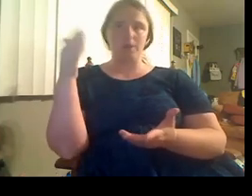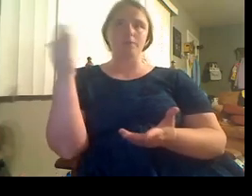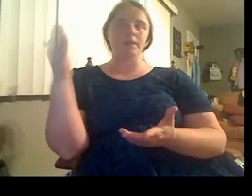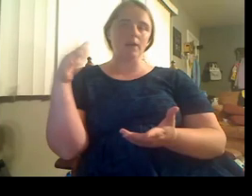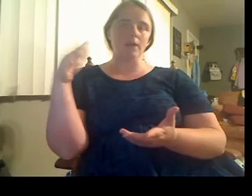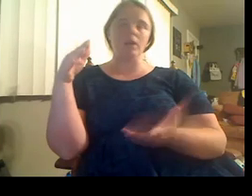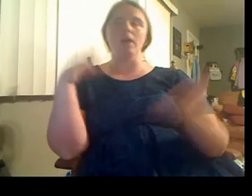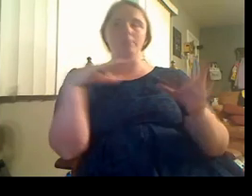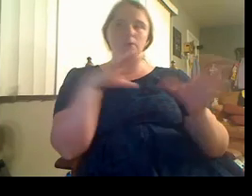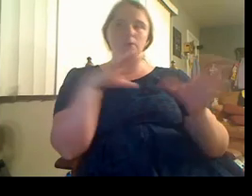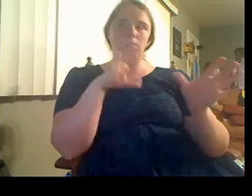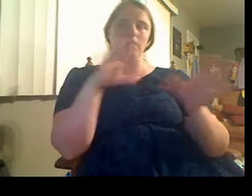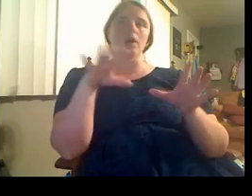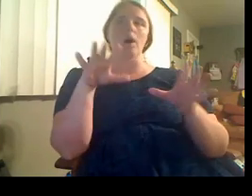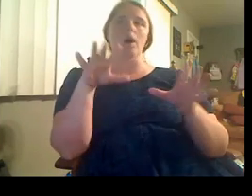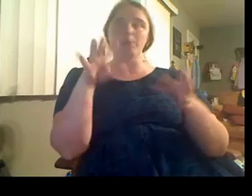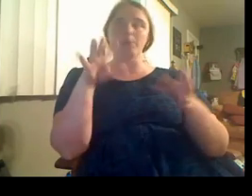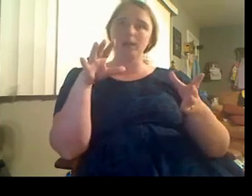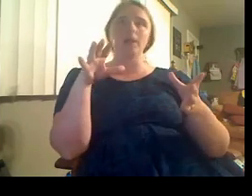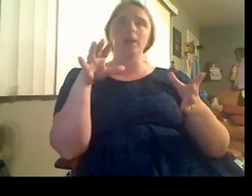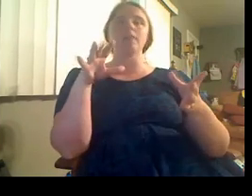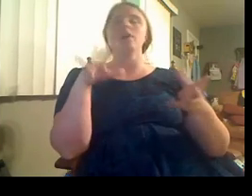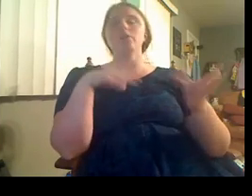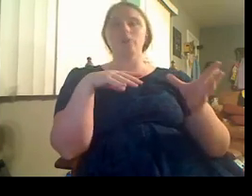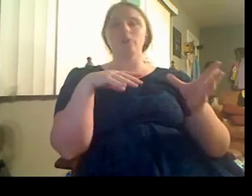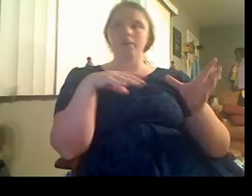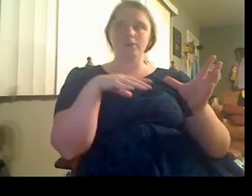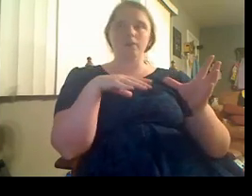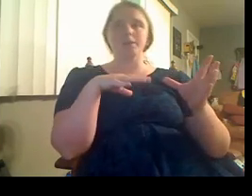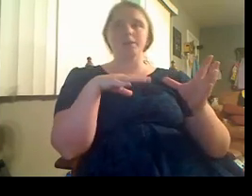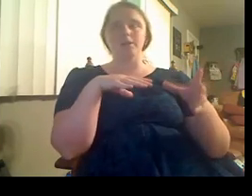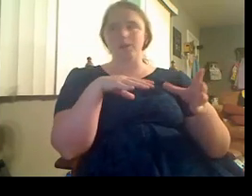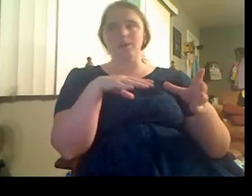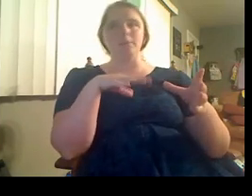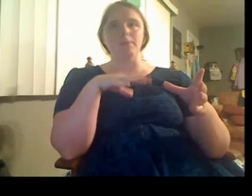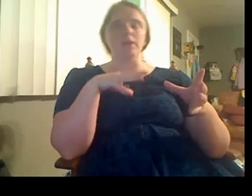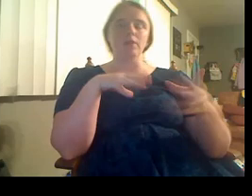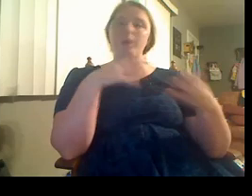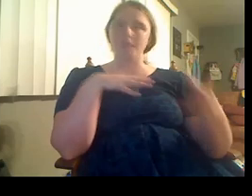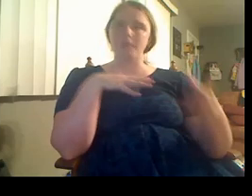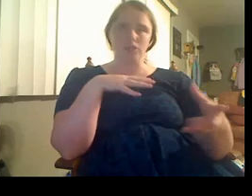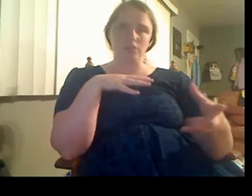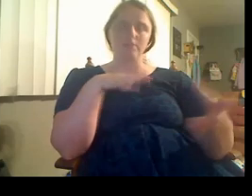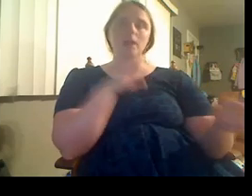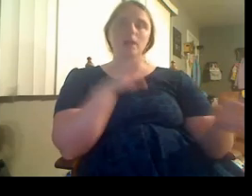government and county have been working with health guidelines. So our federal government and the CDC makes their recommendations.